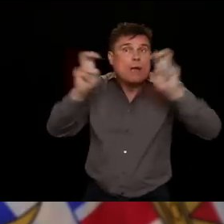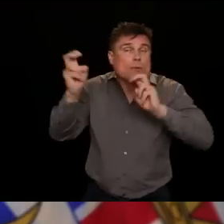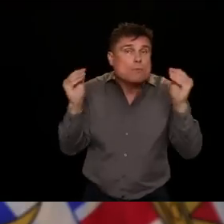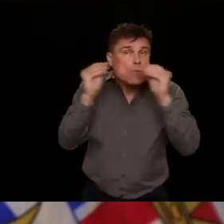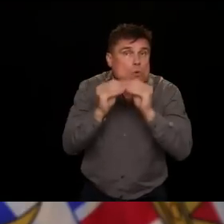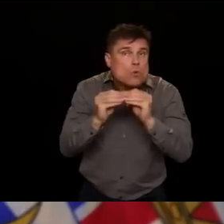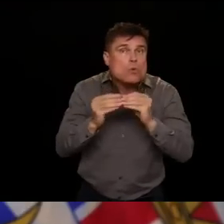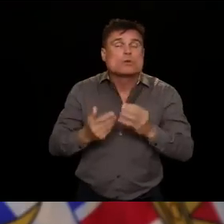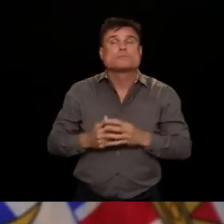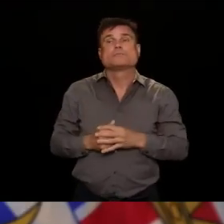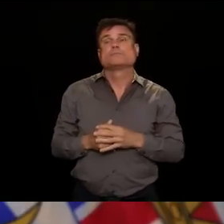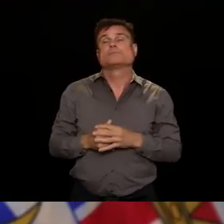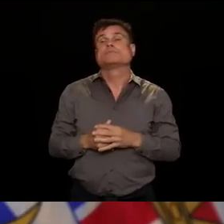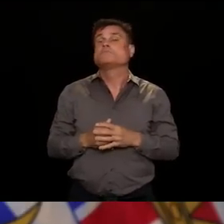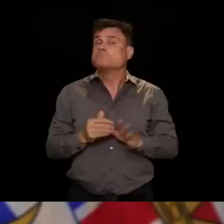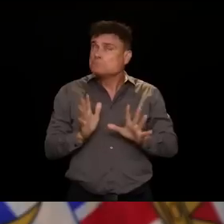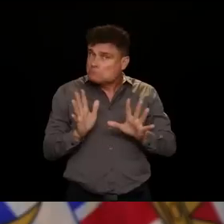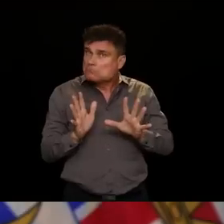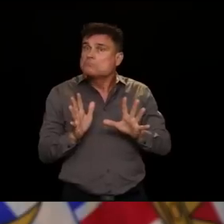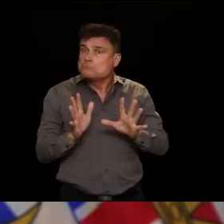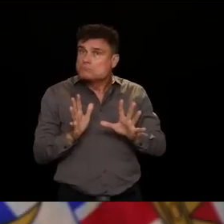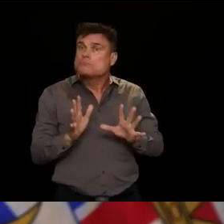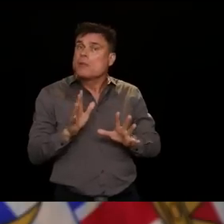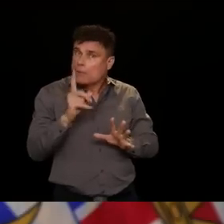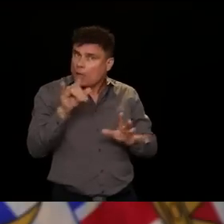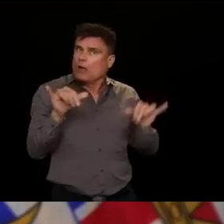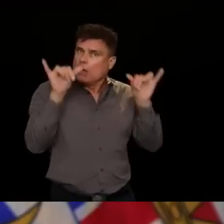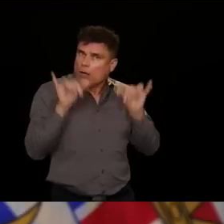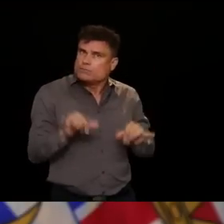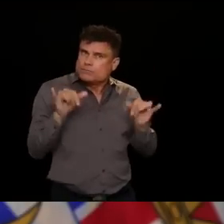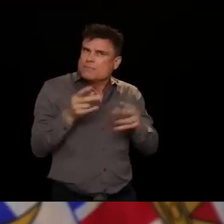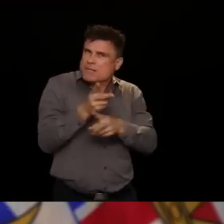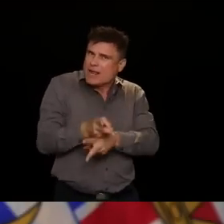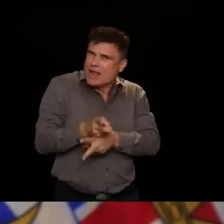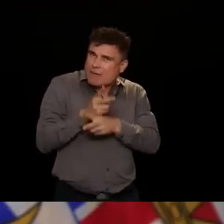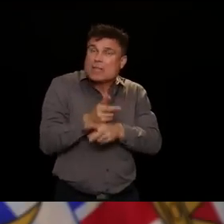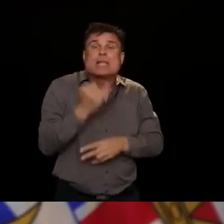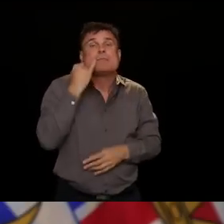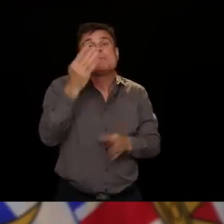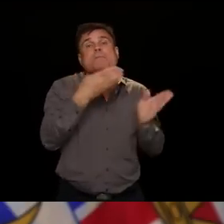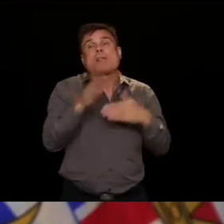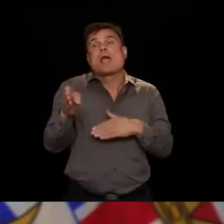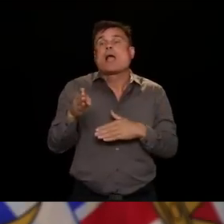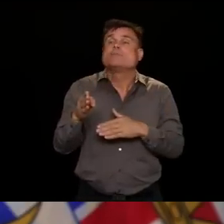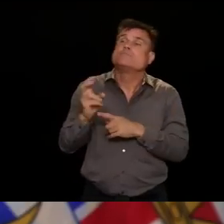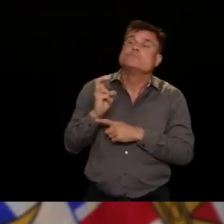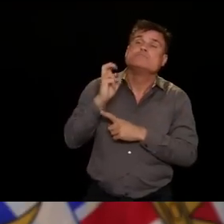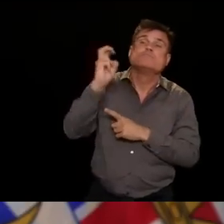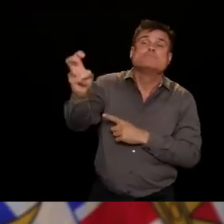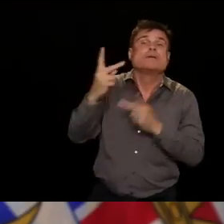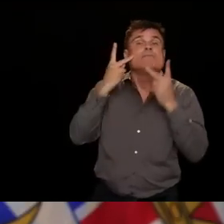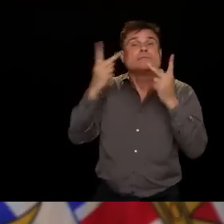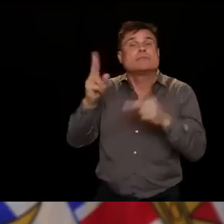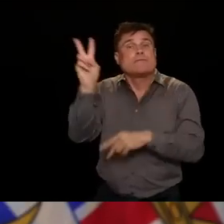And what we need to expand to in the next area when we start to travel more is our travel manners and rules,